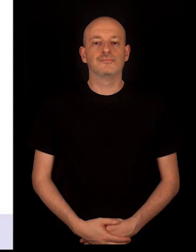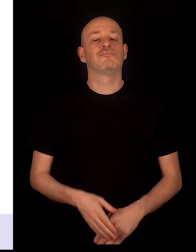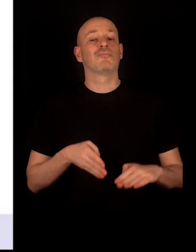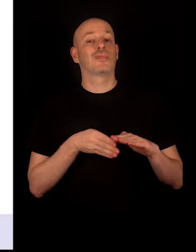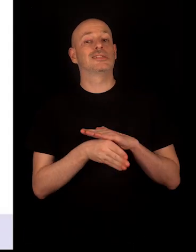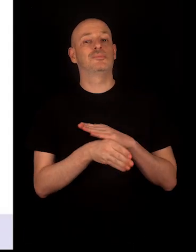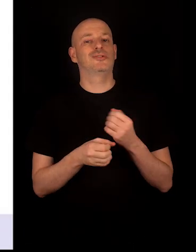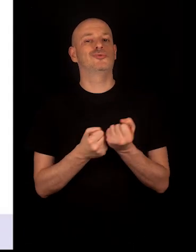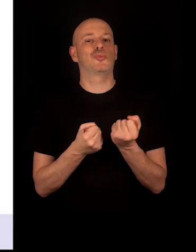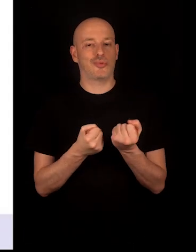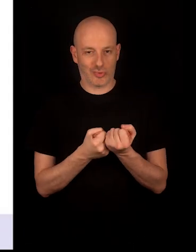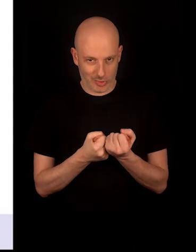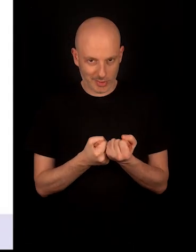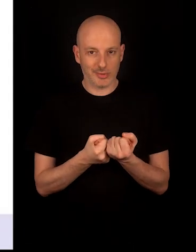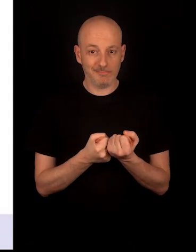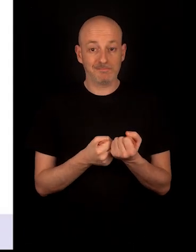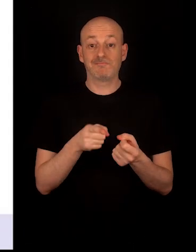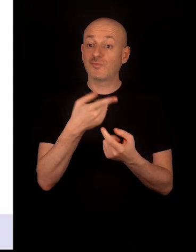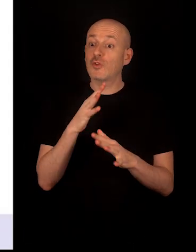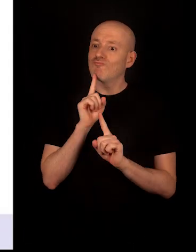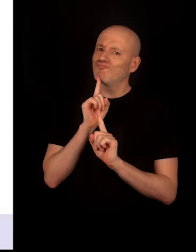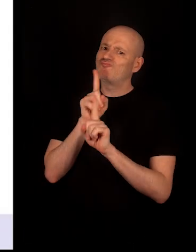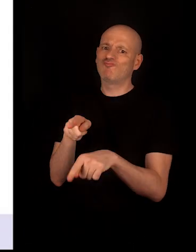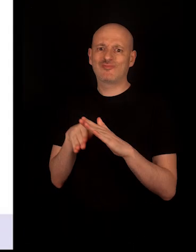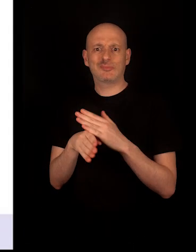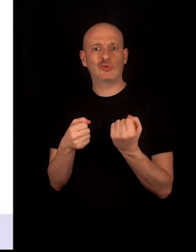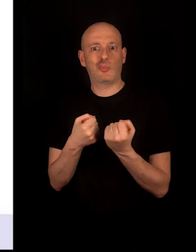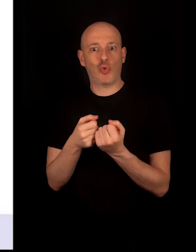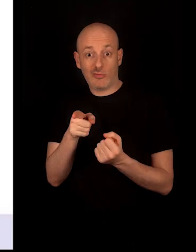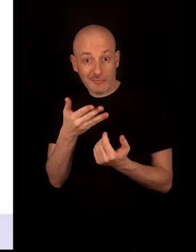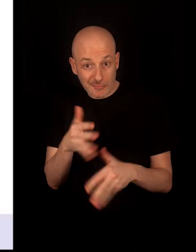The accessibility support: If you have requested accessibility support